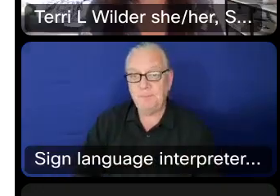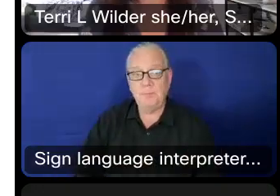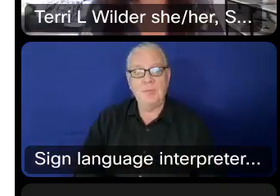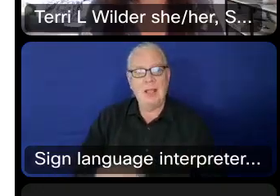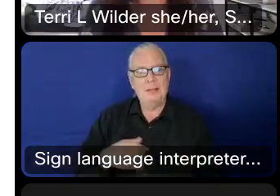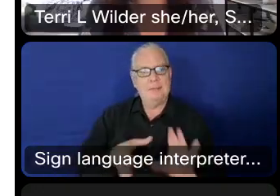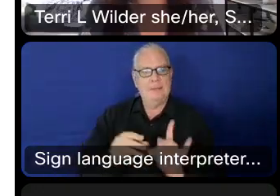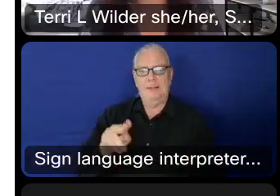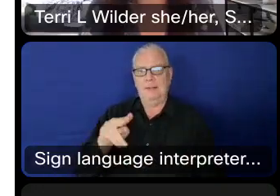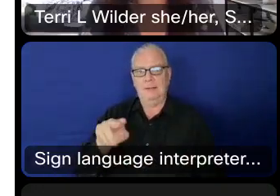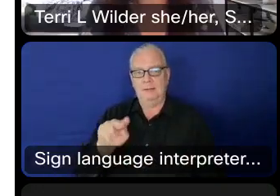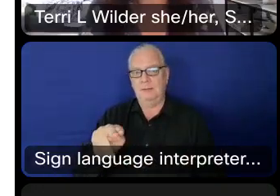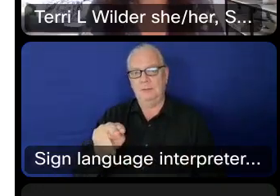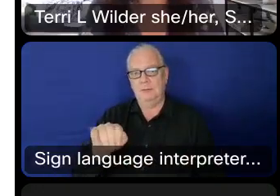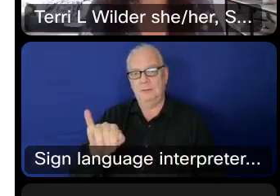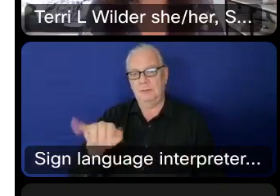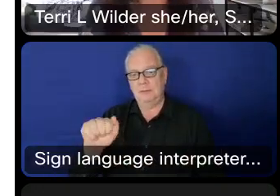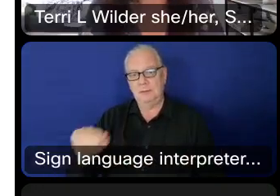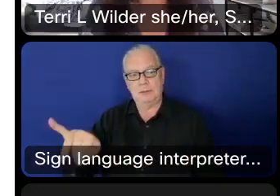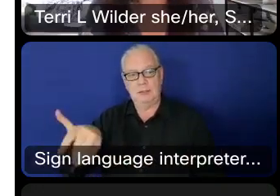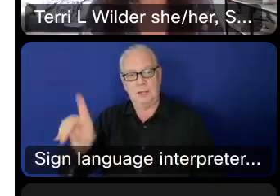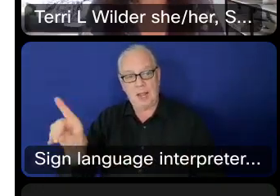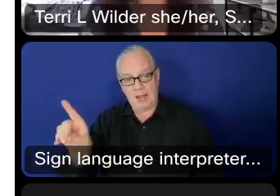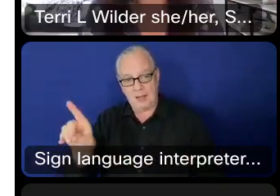HIV language guide, which is, which is a great document to